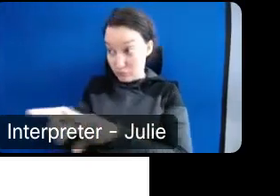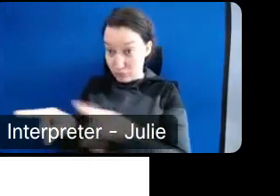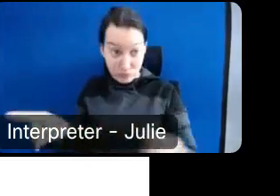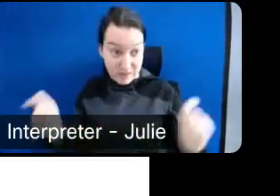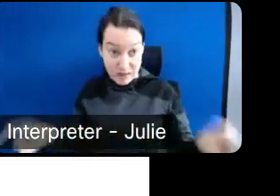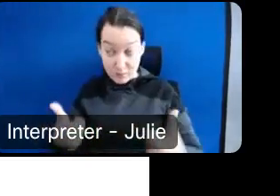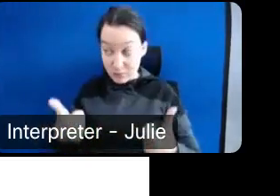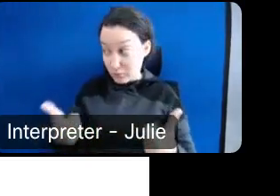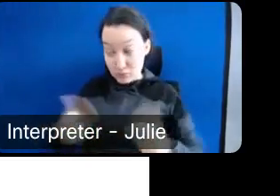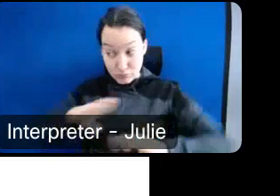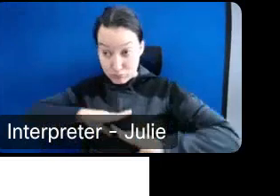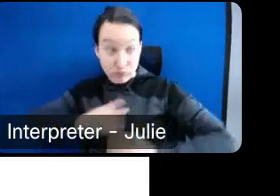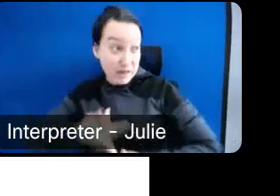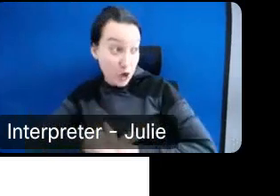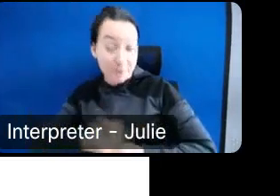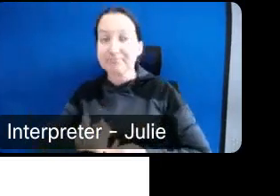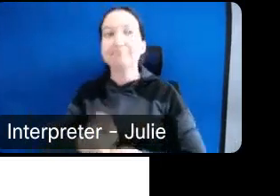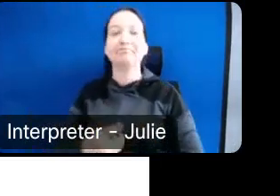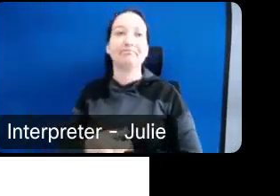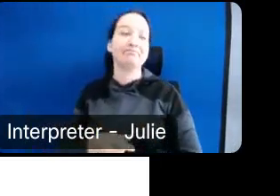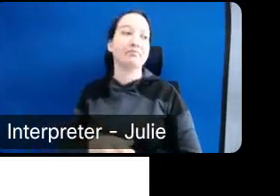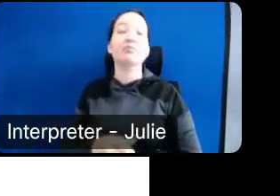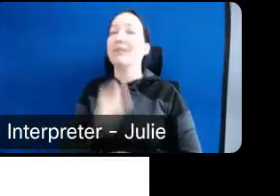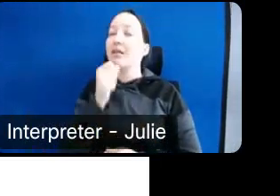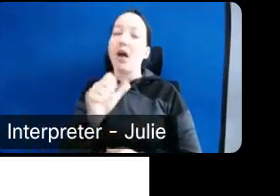Whatever that care that's not a.